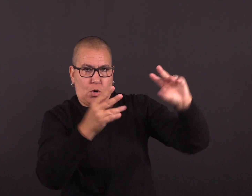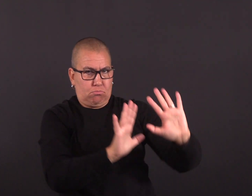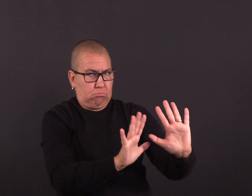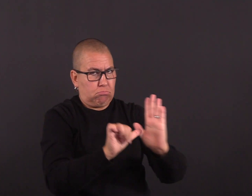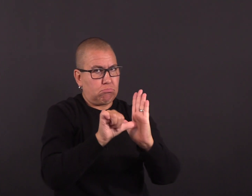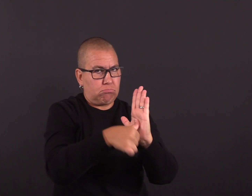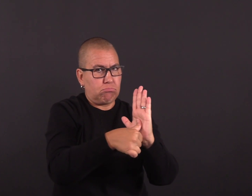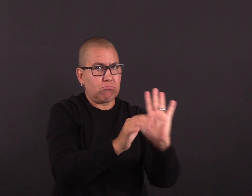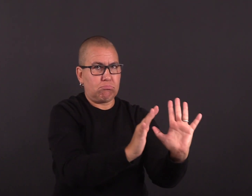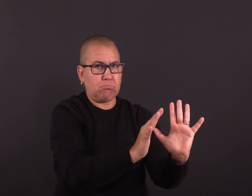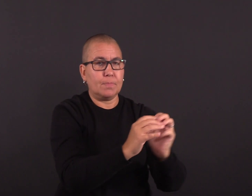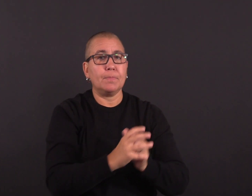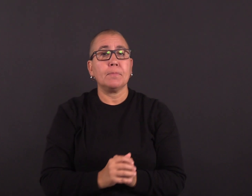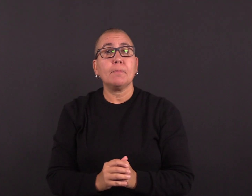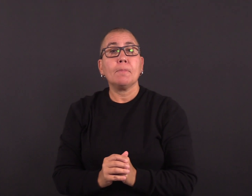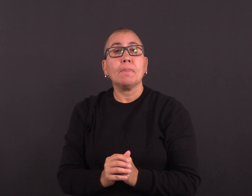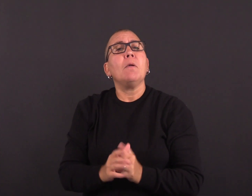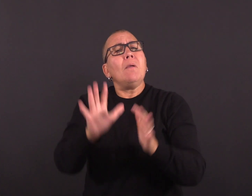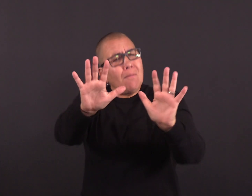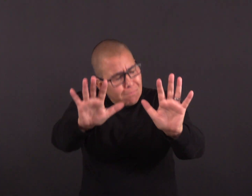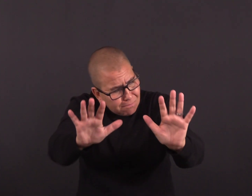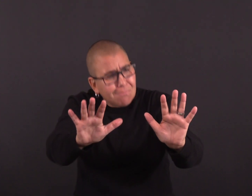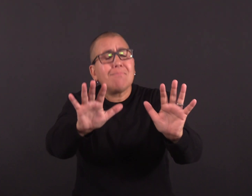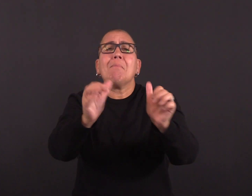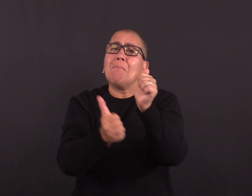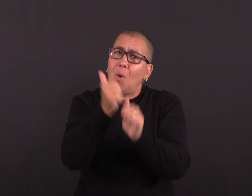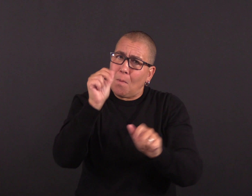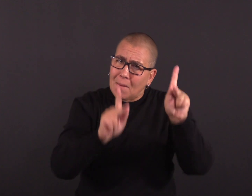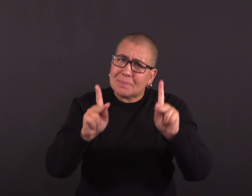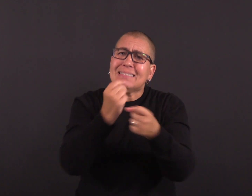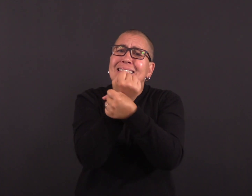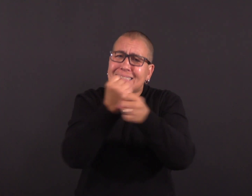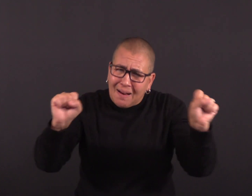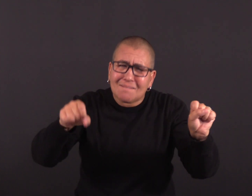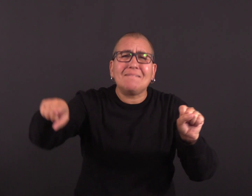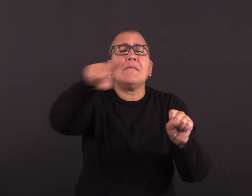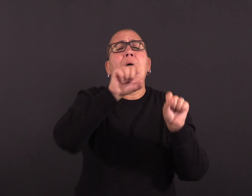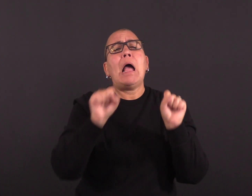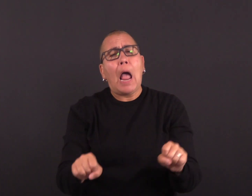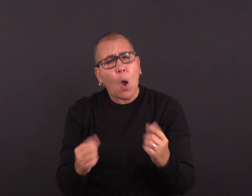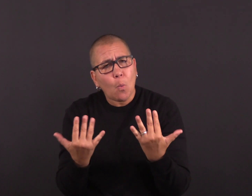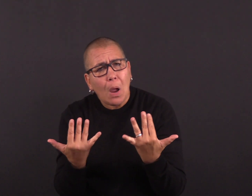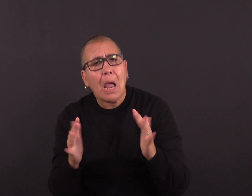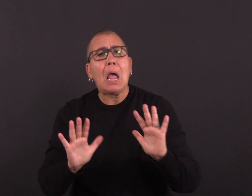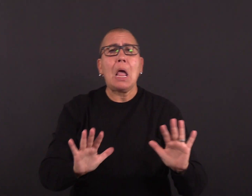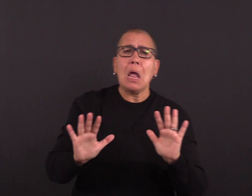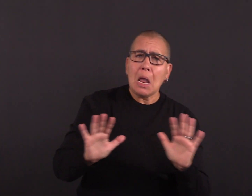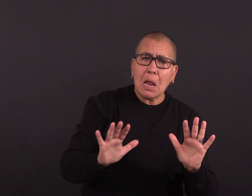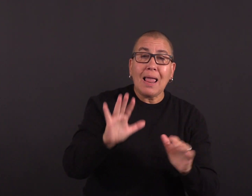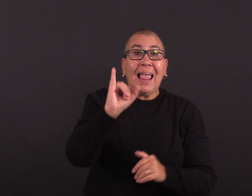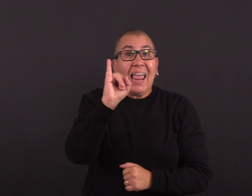expected to provide good protection against even newer versions, Topol said, but scientists are not